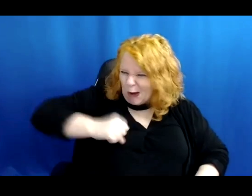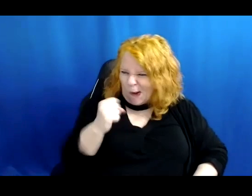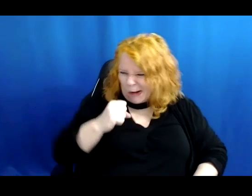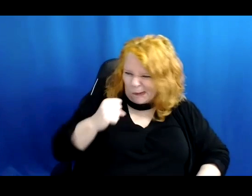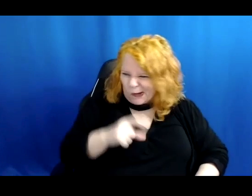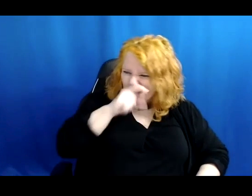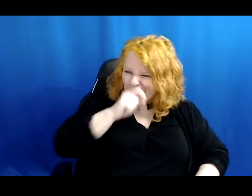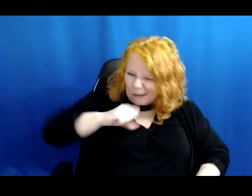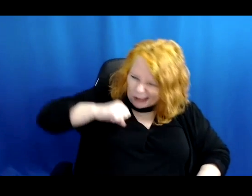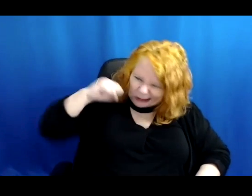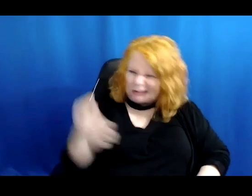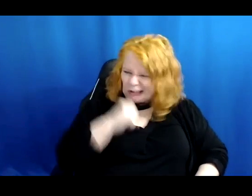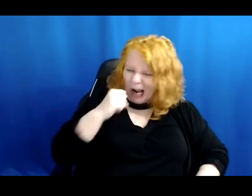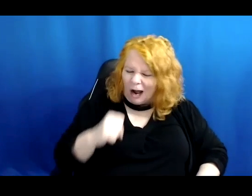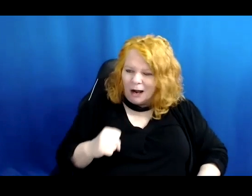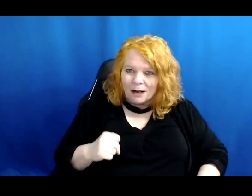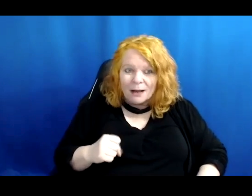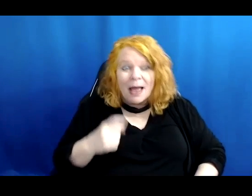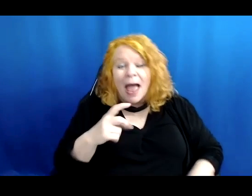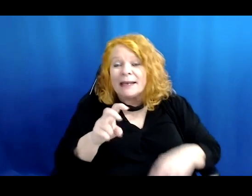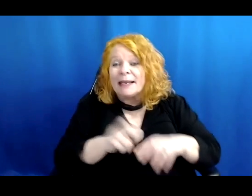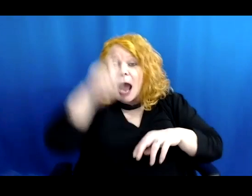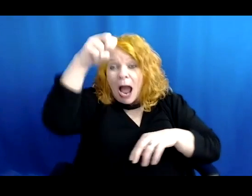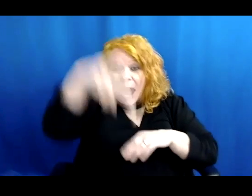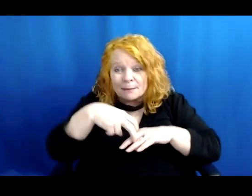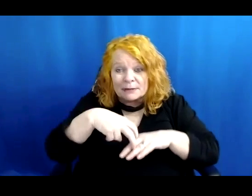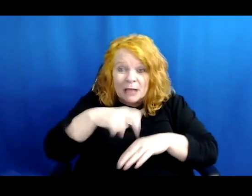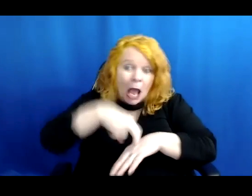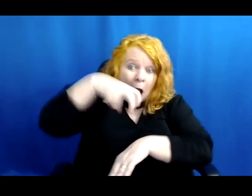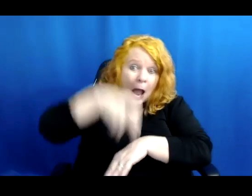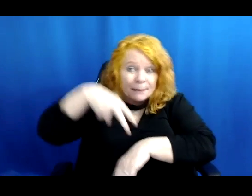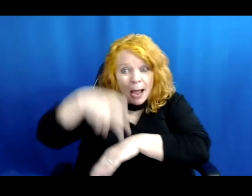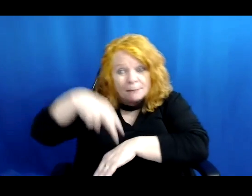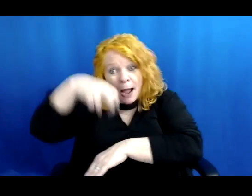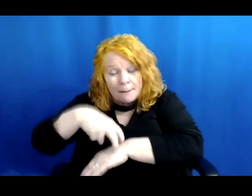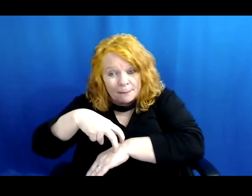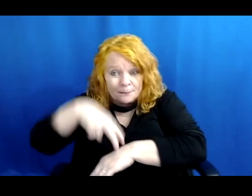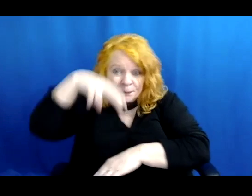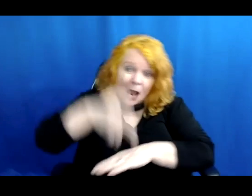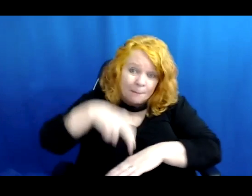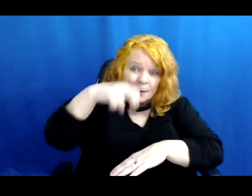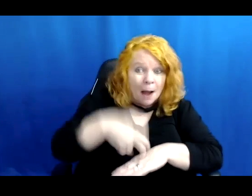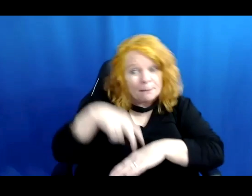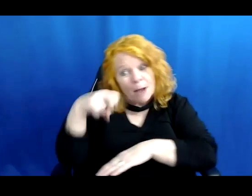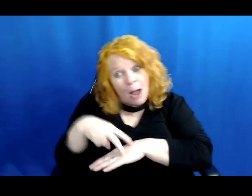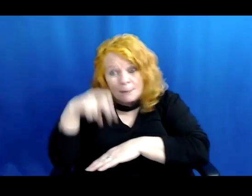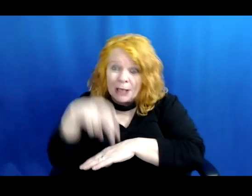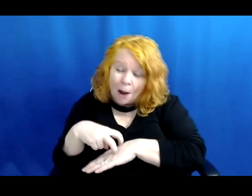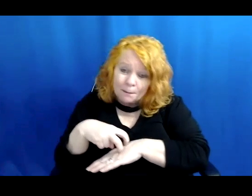Yes. Out he hopped. Hop-itty, hop-itty, hop-itty hop. Hop hop hop-itty hop. Hop hop hop-itty hop.